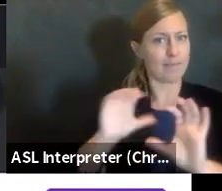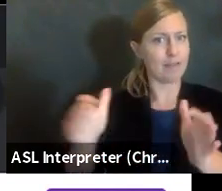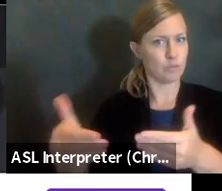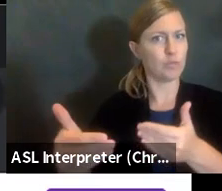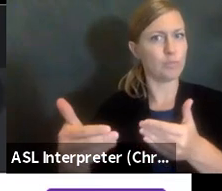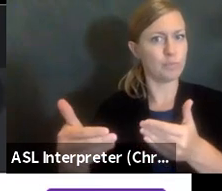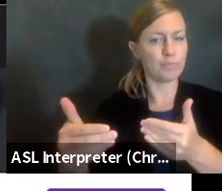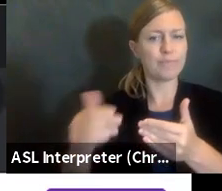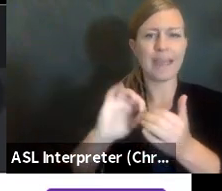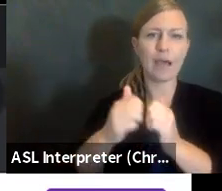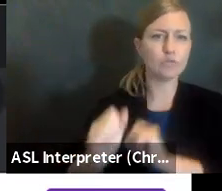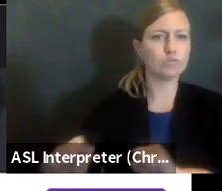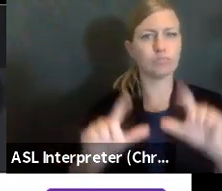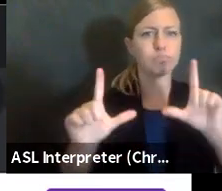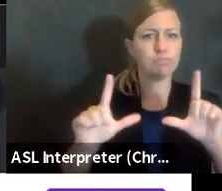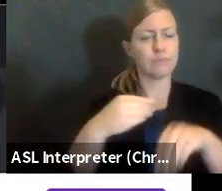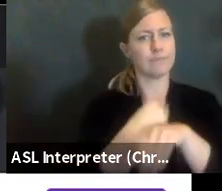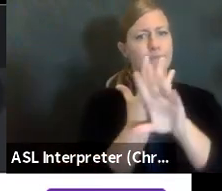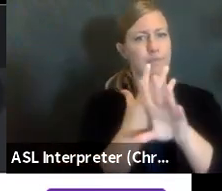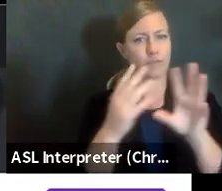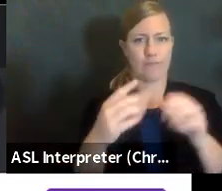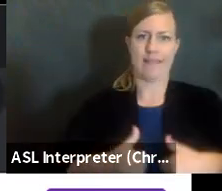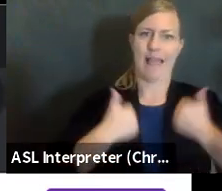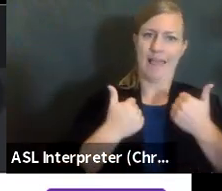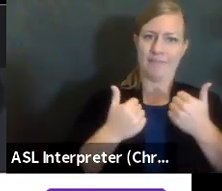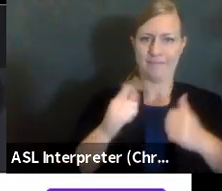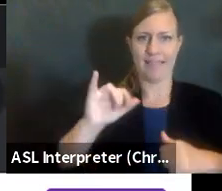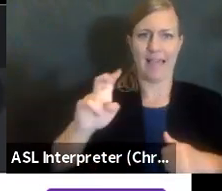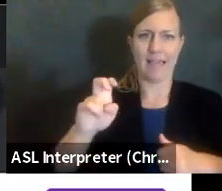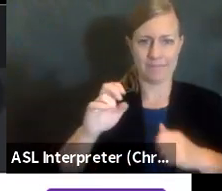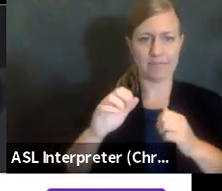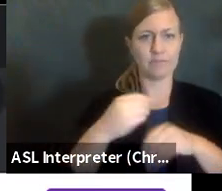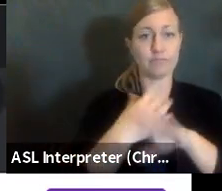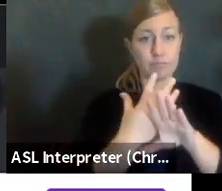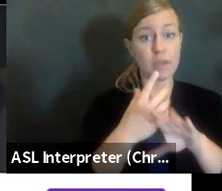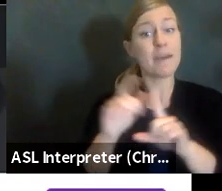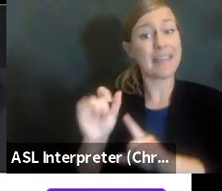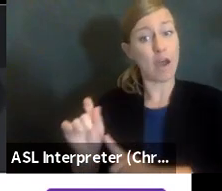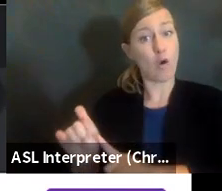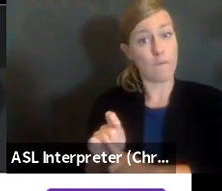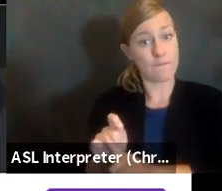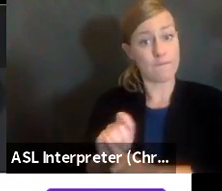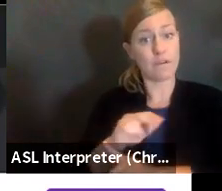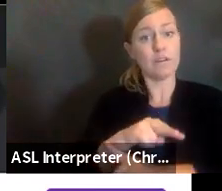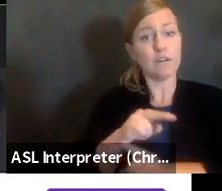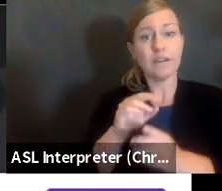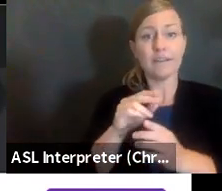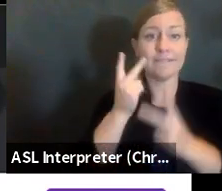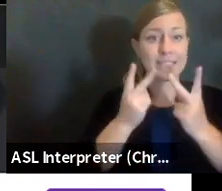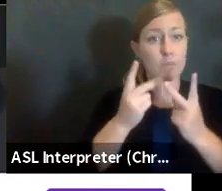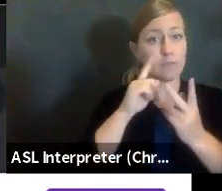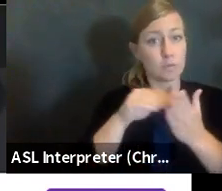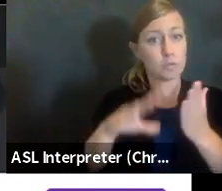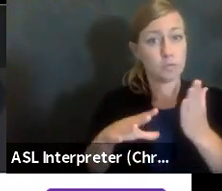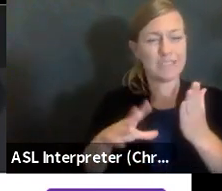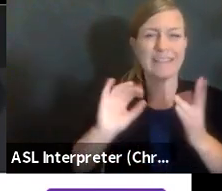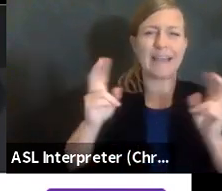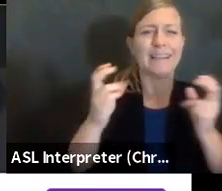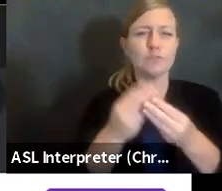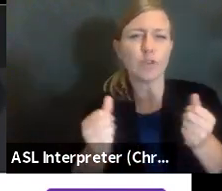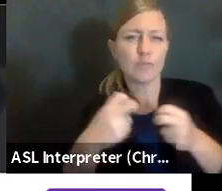ESD 112 - Katherine Livick: Video conference live with my students. But if I turn off the visible to students thing, it solves a little problem that we all ran into when